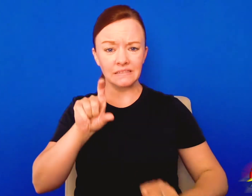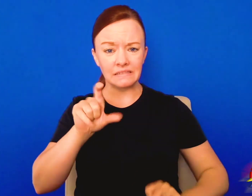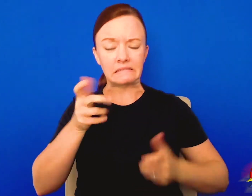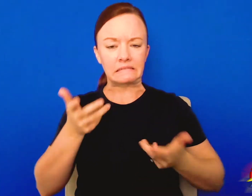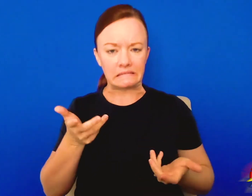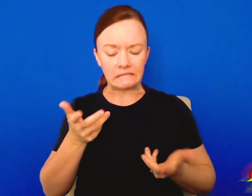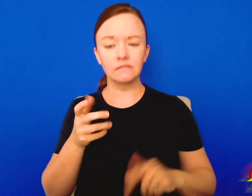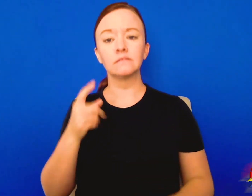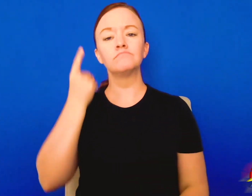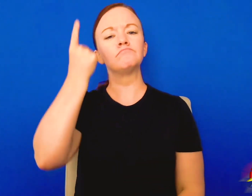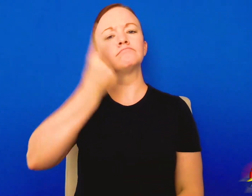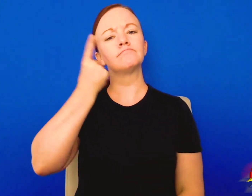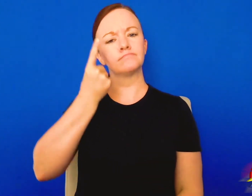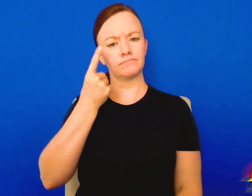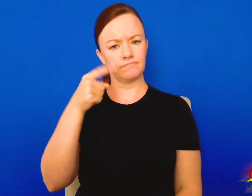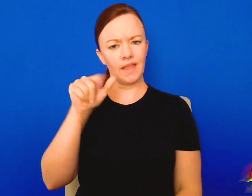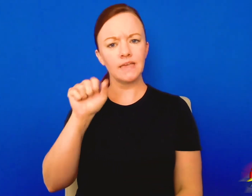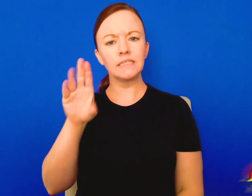ARE WE ALLOWED TO WEAR CLEAR FACE MASKS?